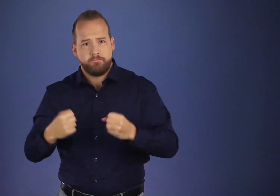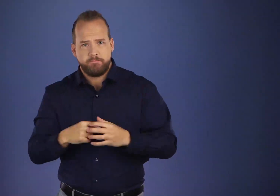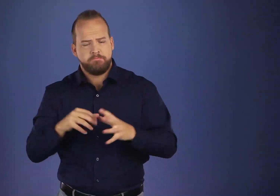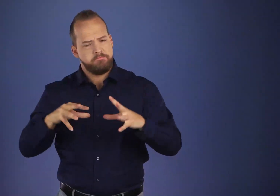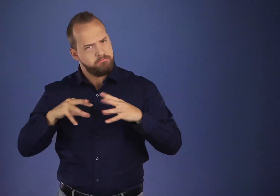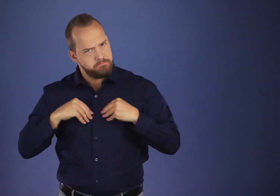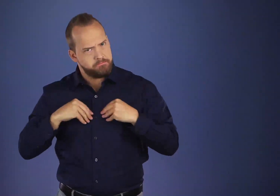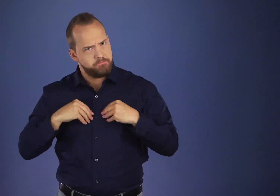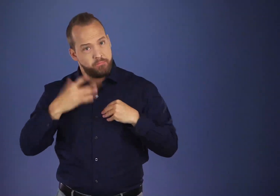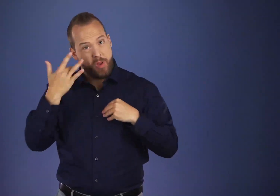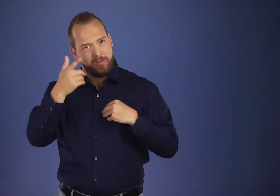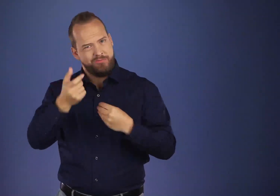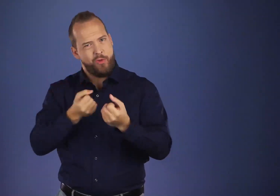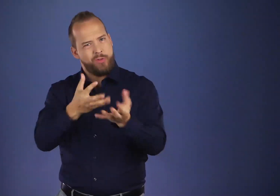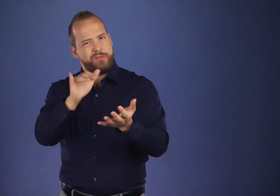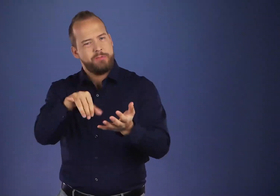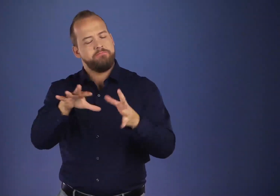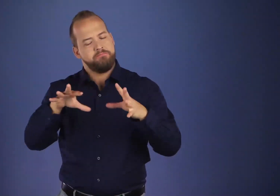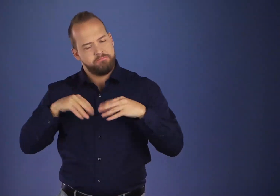and even purpose.